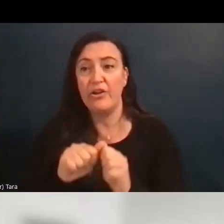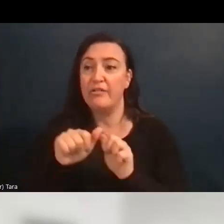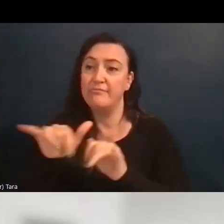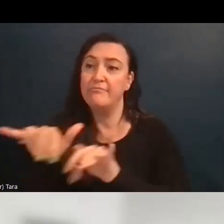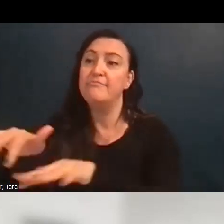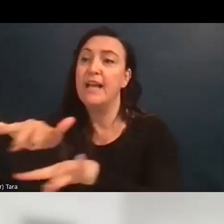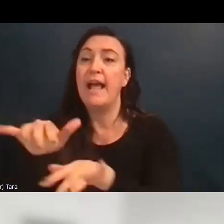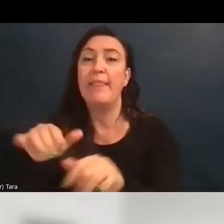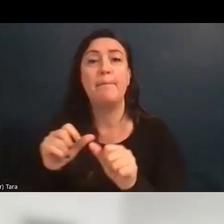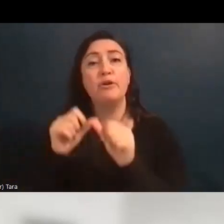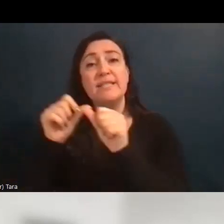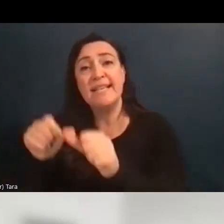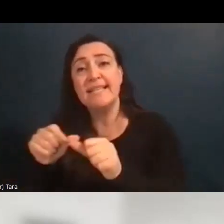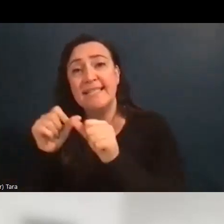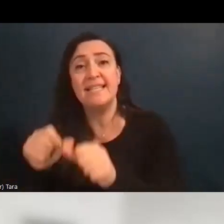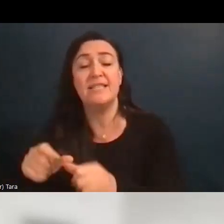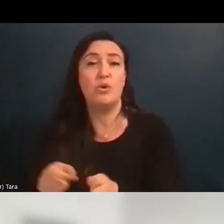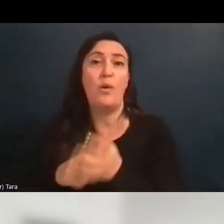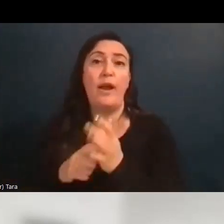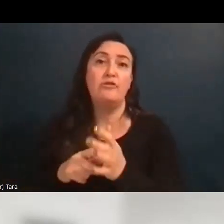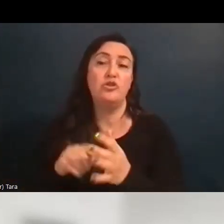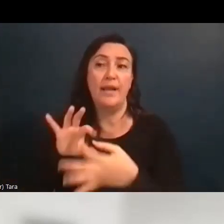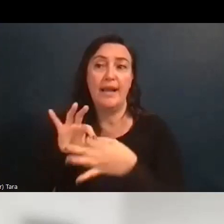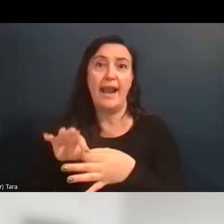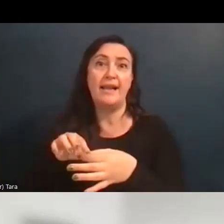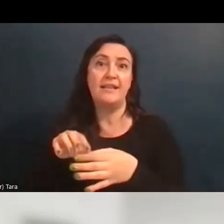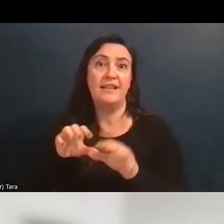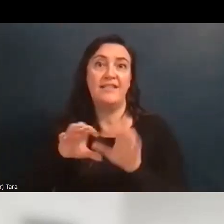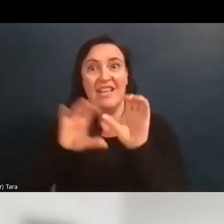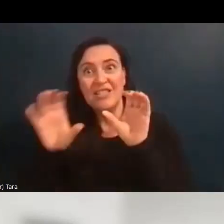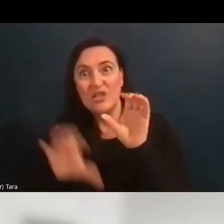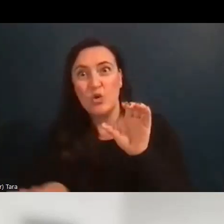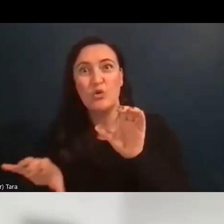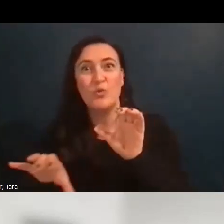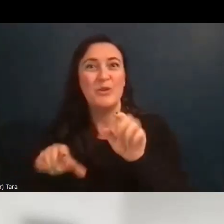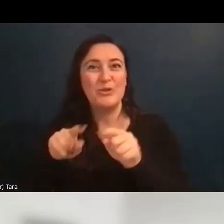via Zoom during the pandemic. So what did your team notice about